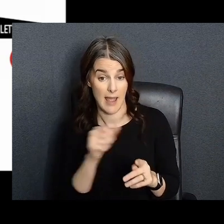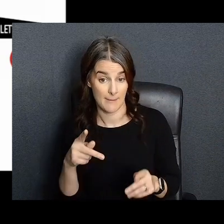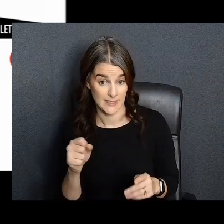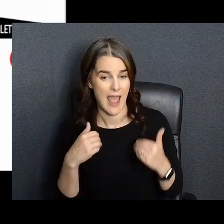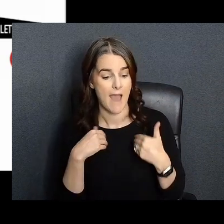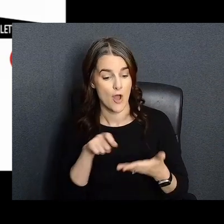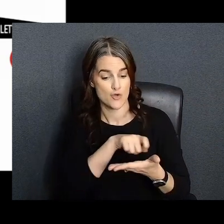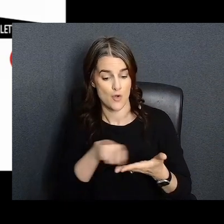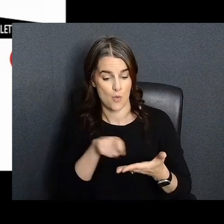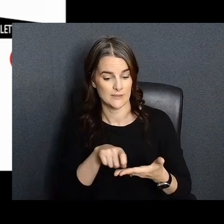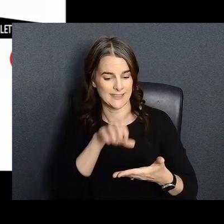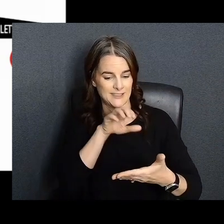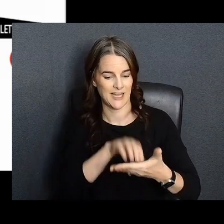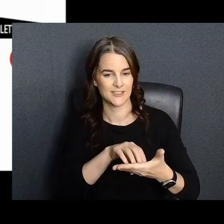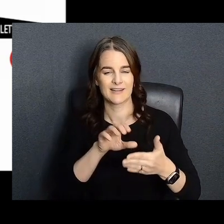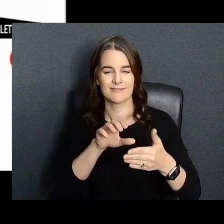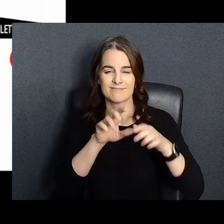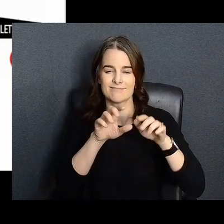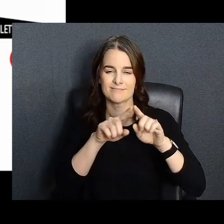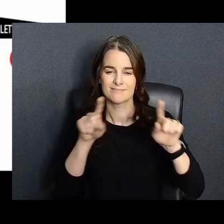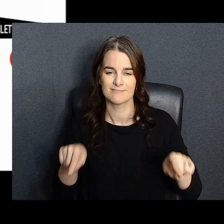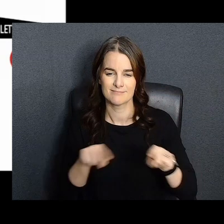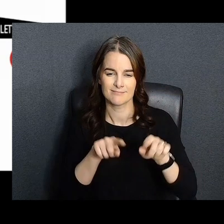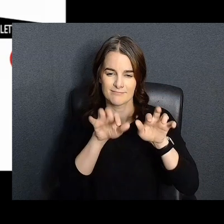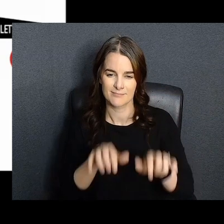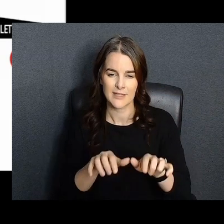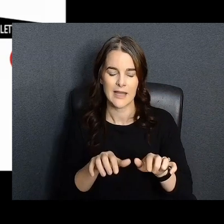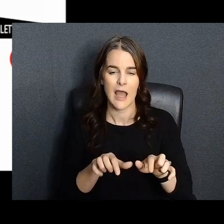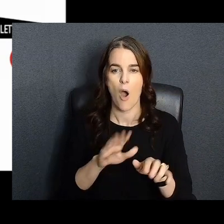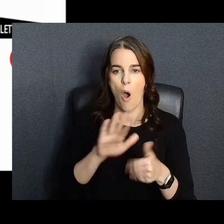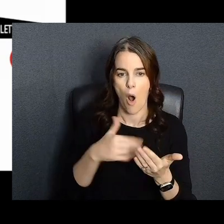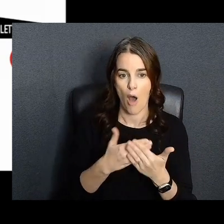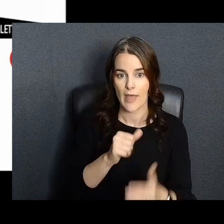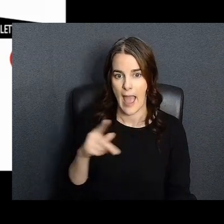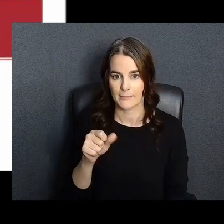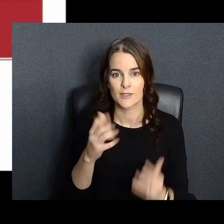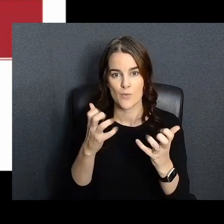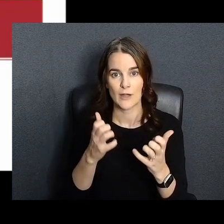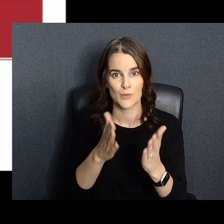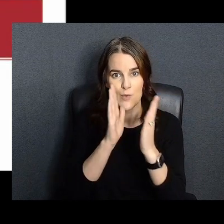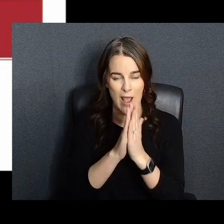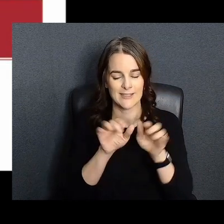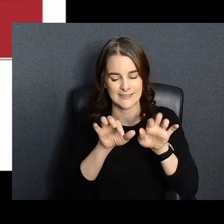you go to check out, and that's where you'll type the names of all the apps that you want to request.